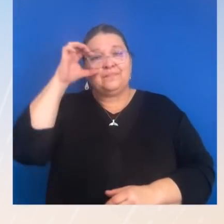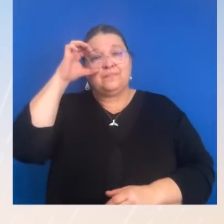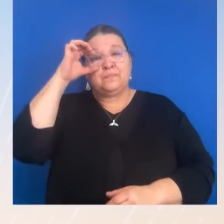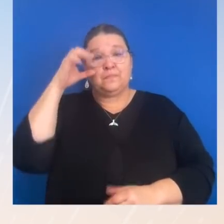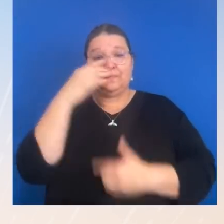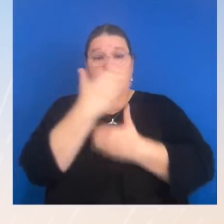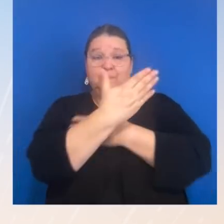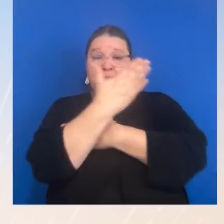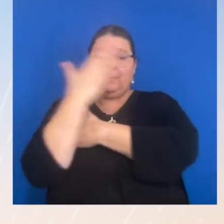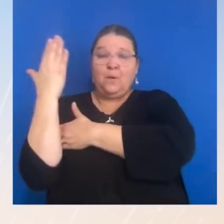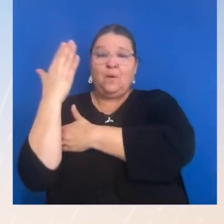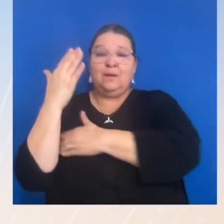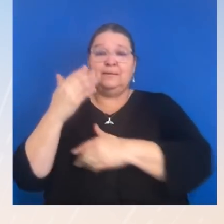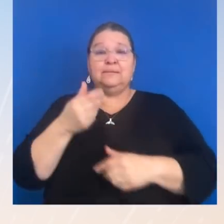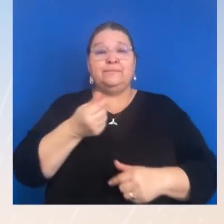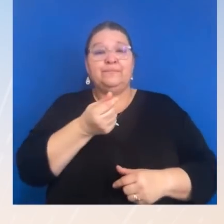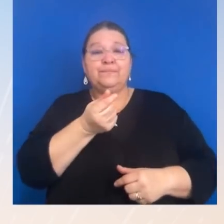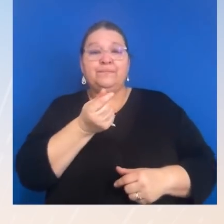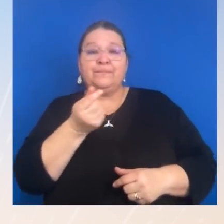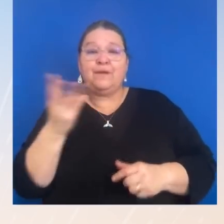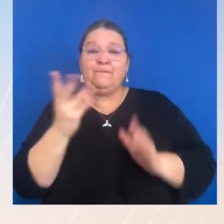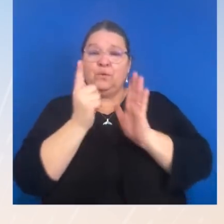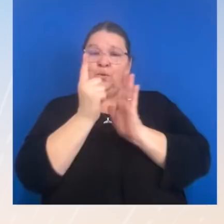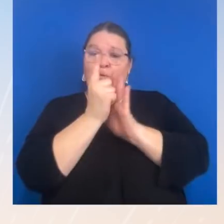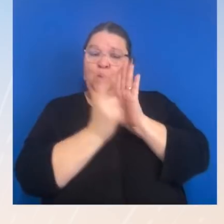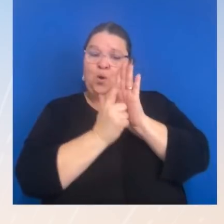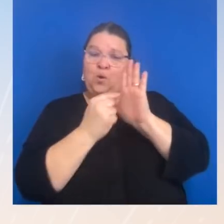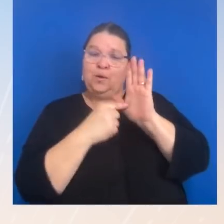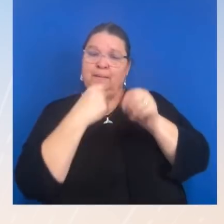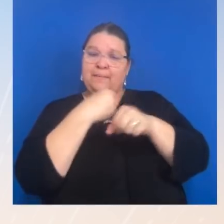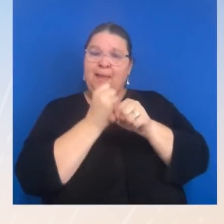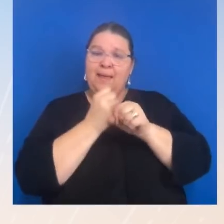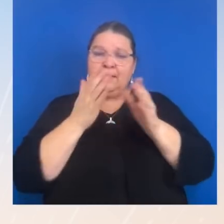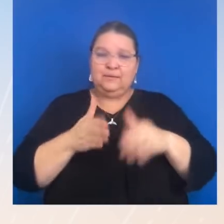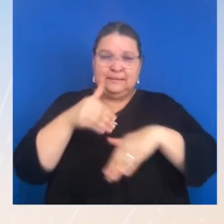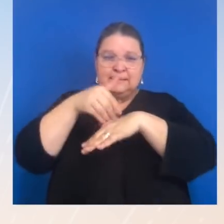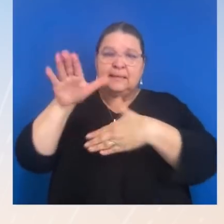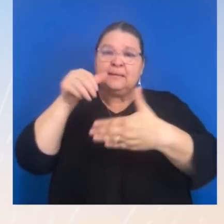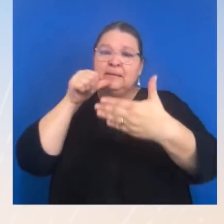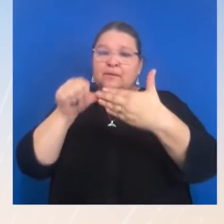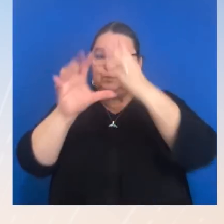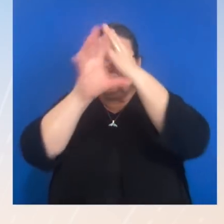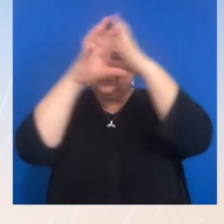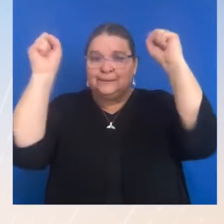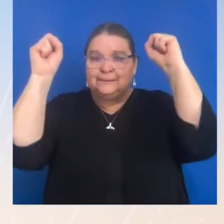Is the administration considering a move like that or other conversations with industry to help lower gas prices?